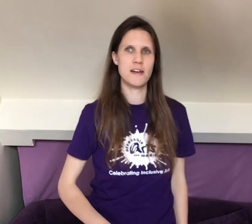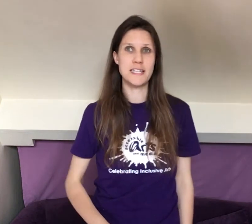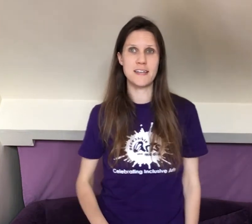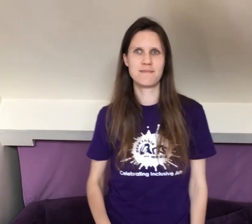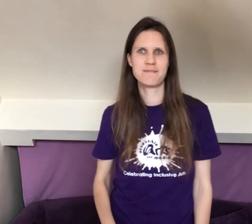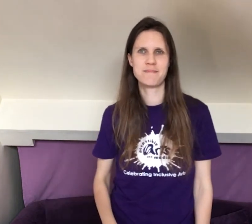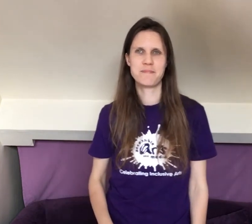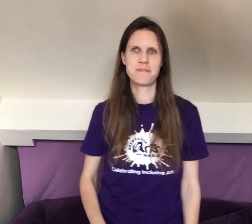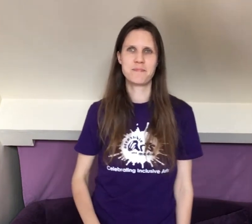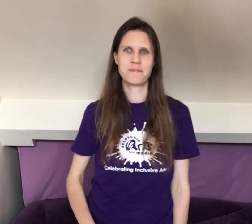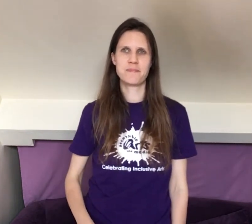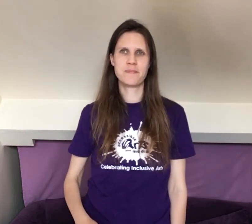Are you ready?